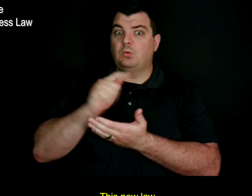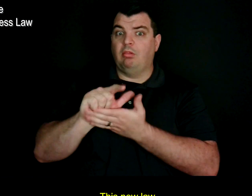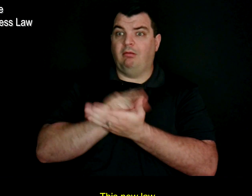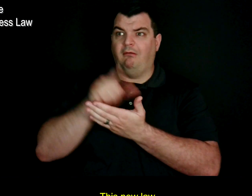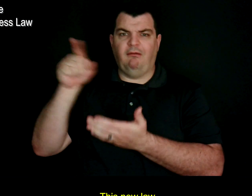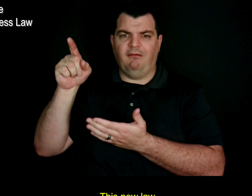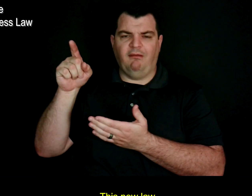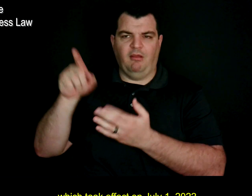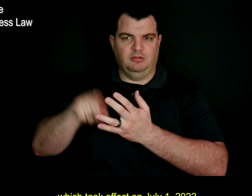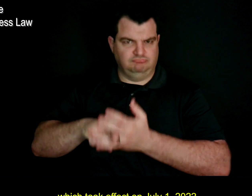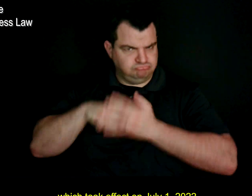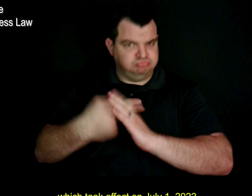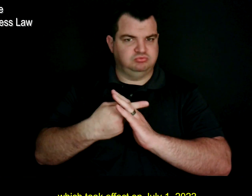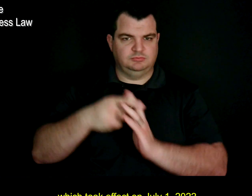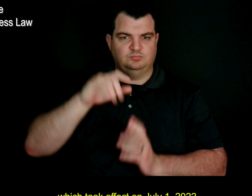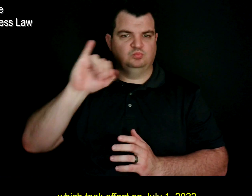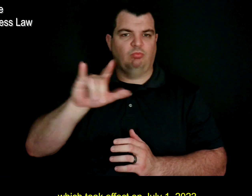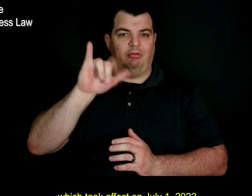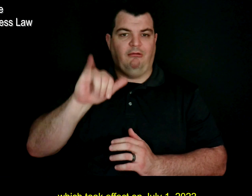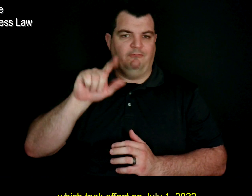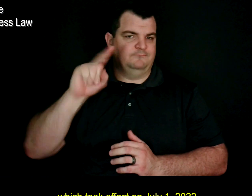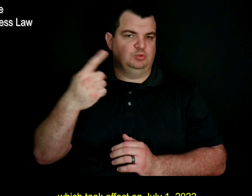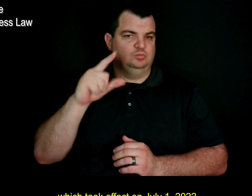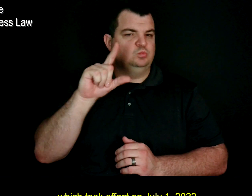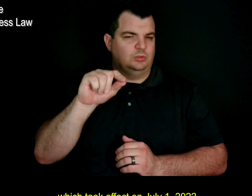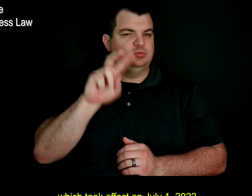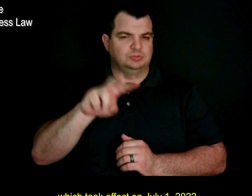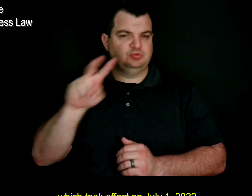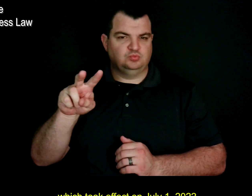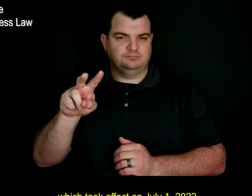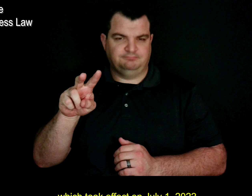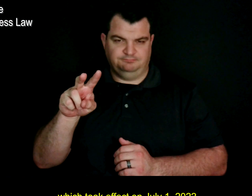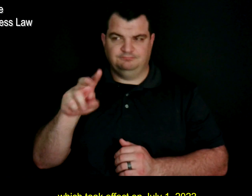This new law, which took effect on July 1, 2022,